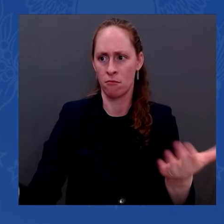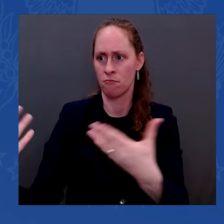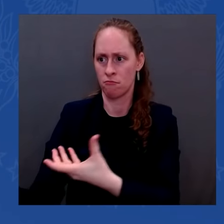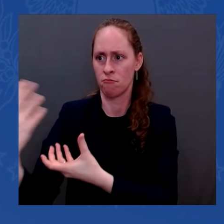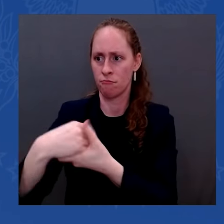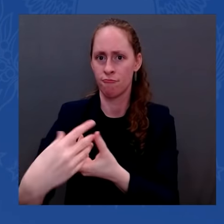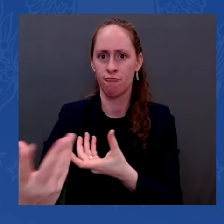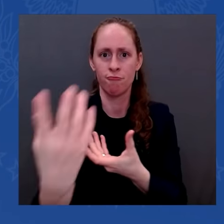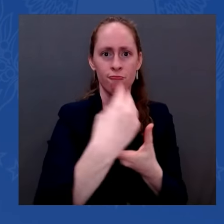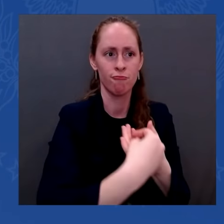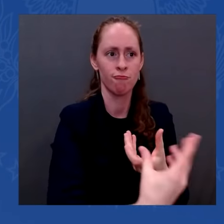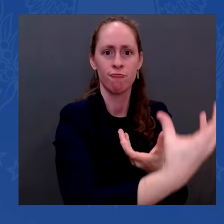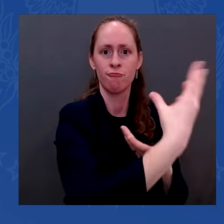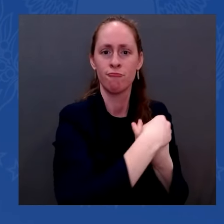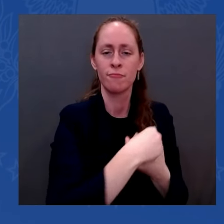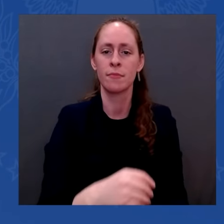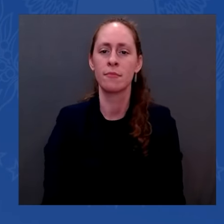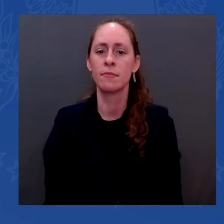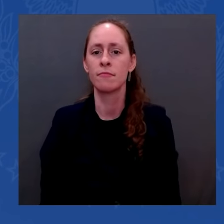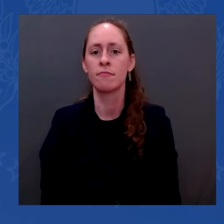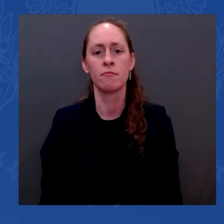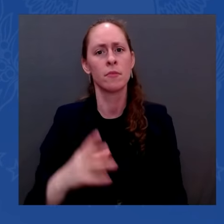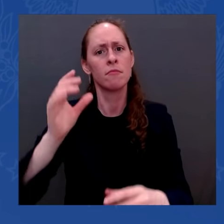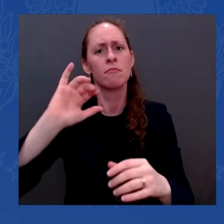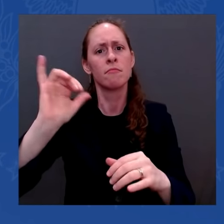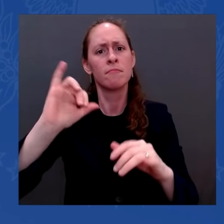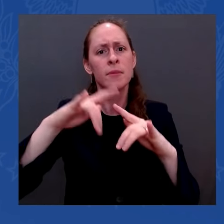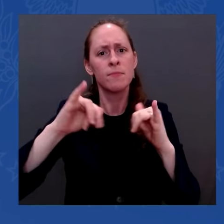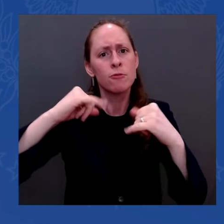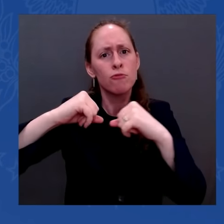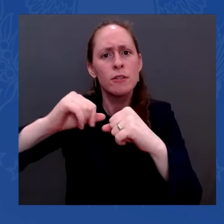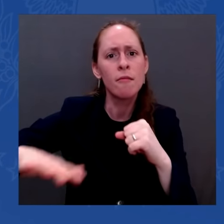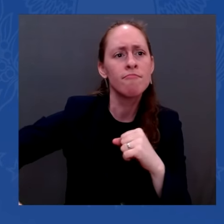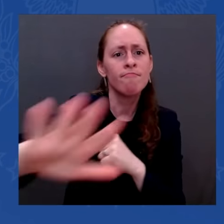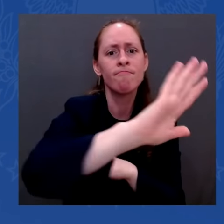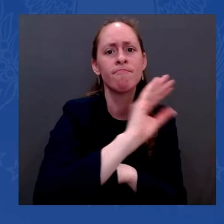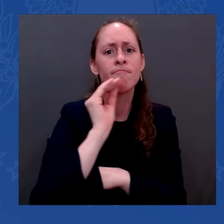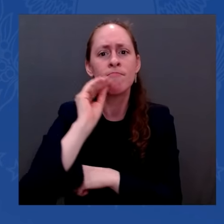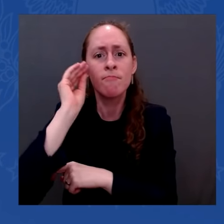actually benefit folks in the communities where they live, not just the shareholders.